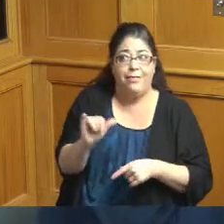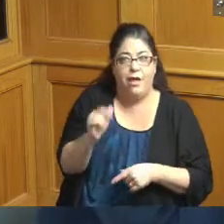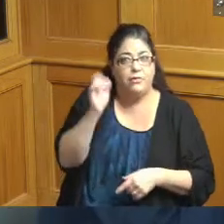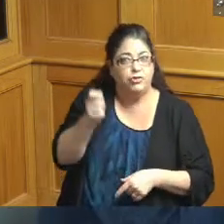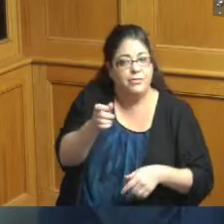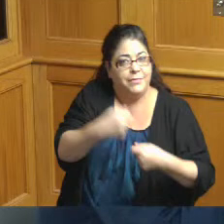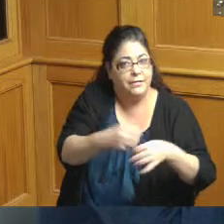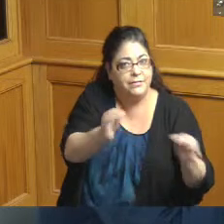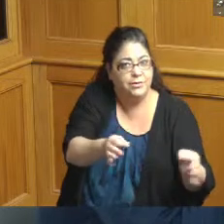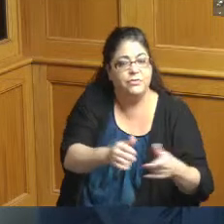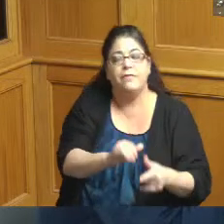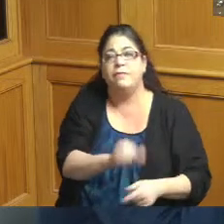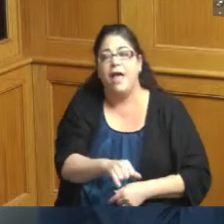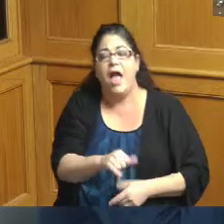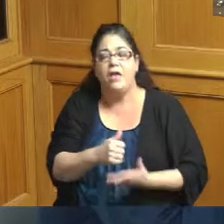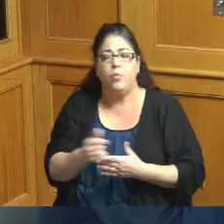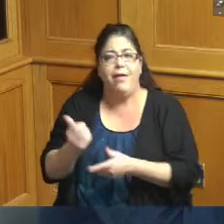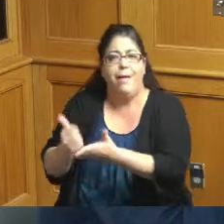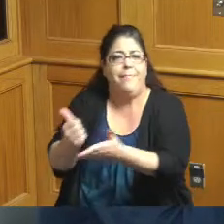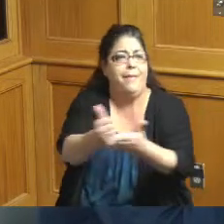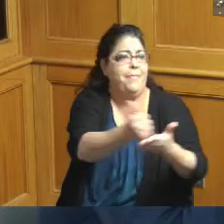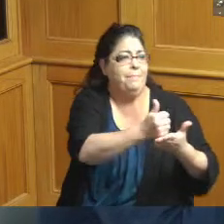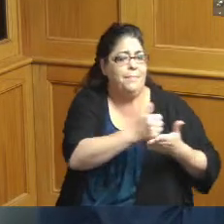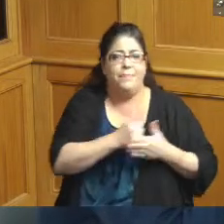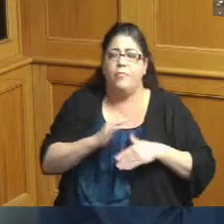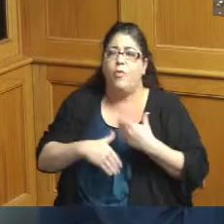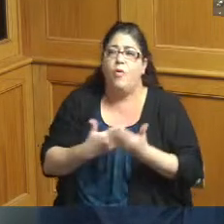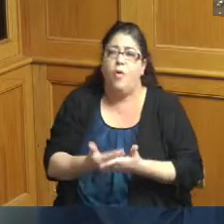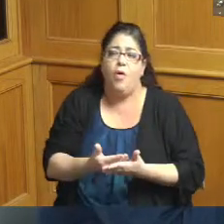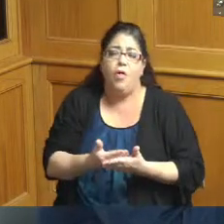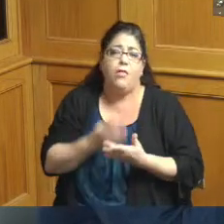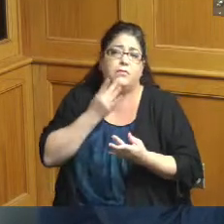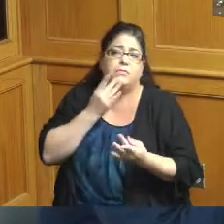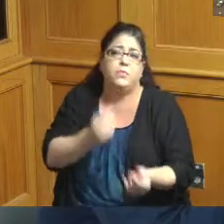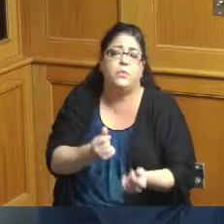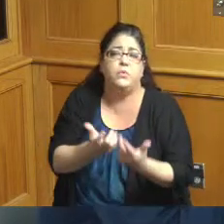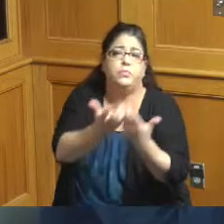we are also looking for ways to become more efficient in providing timely resolution to